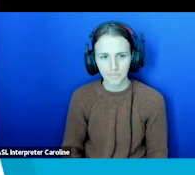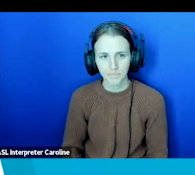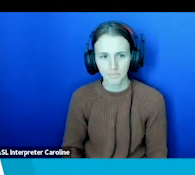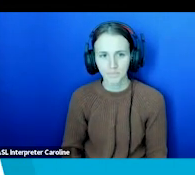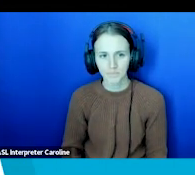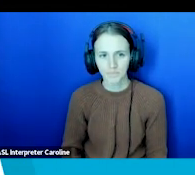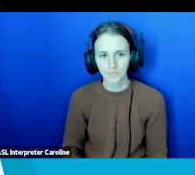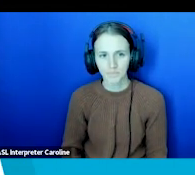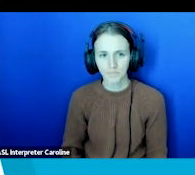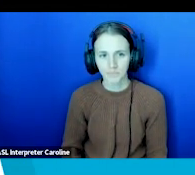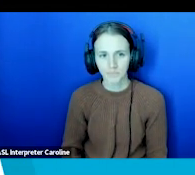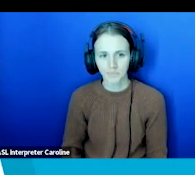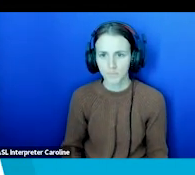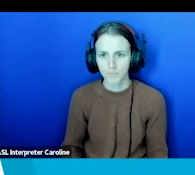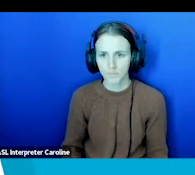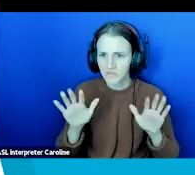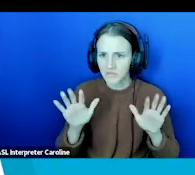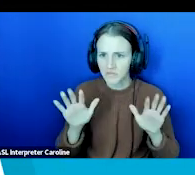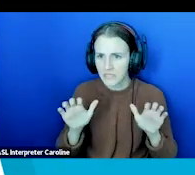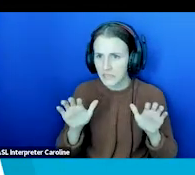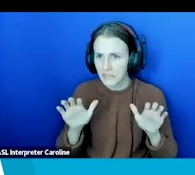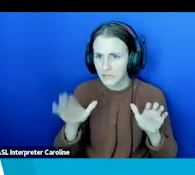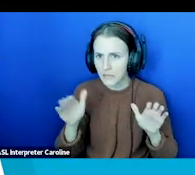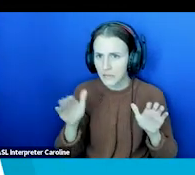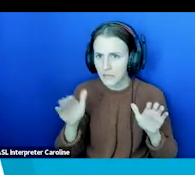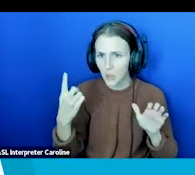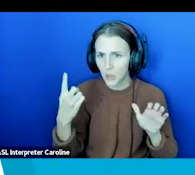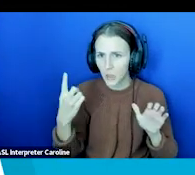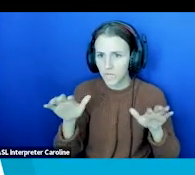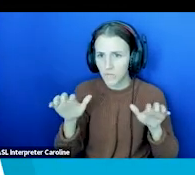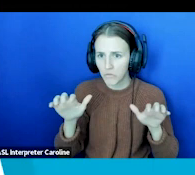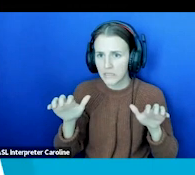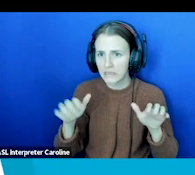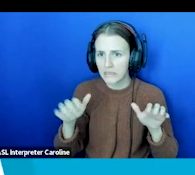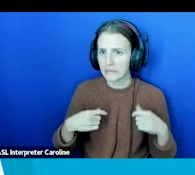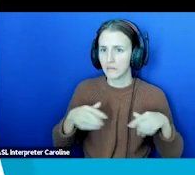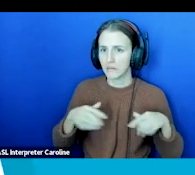IF IT IS REFERRED TO AS "DOORS". IT IS ONE IN THE SAME.